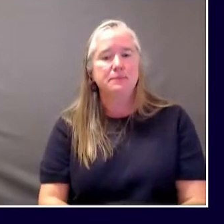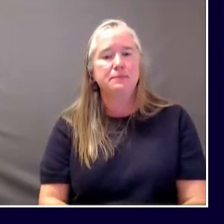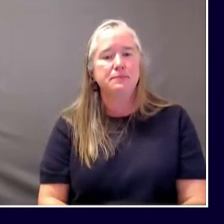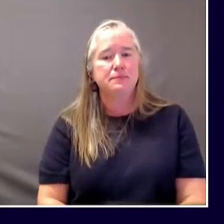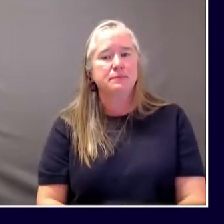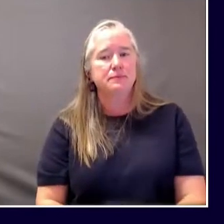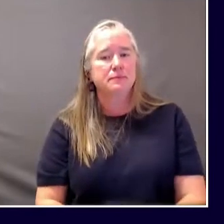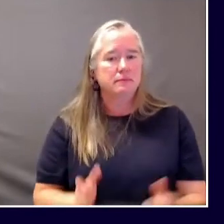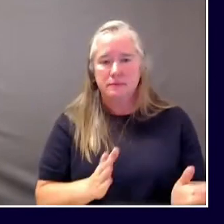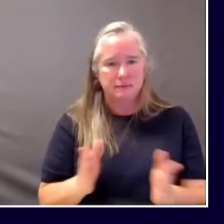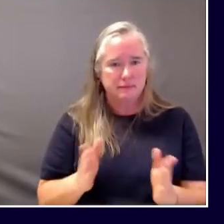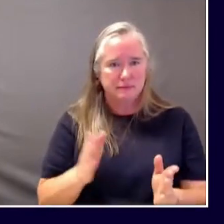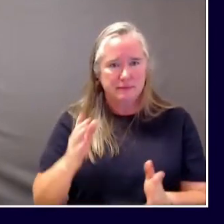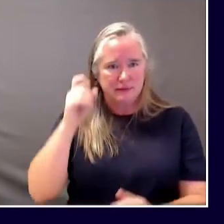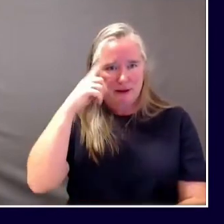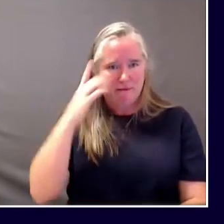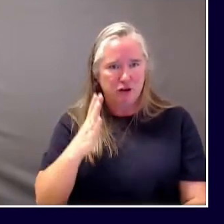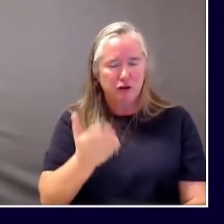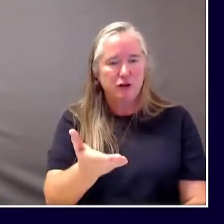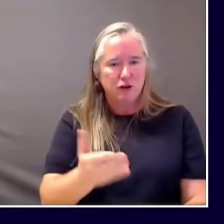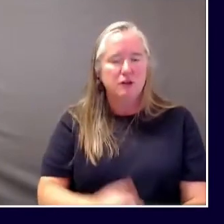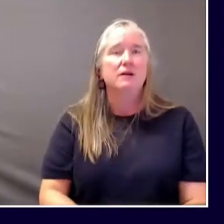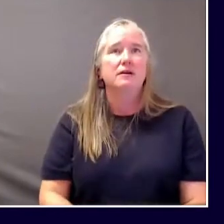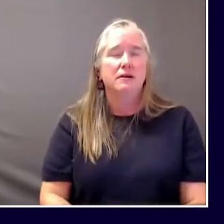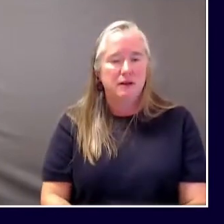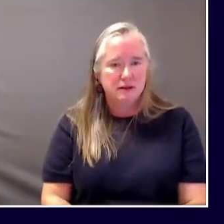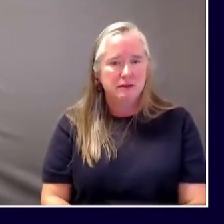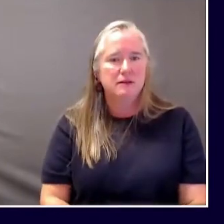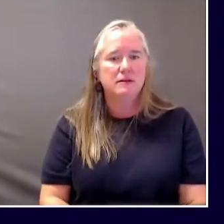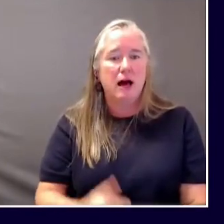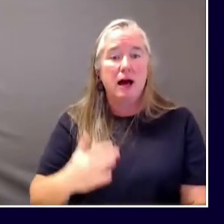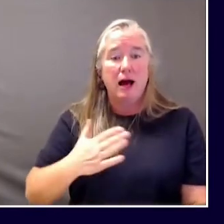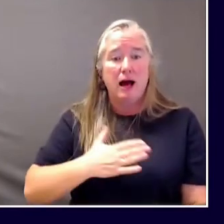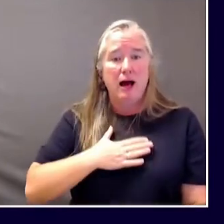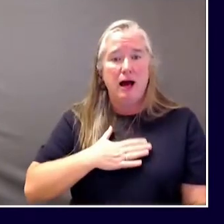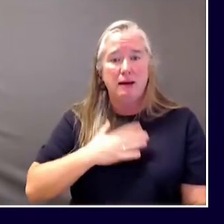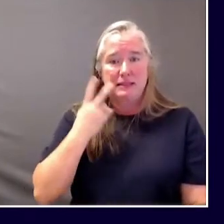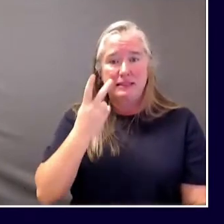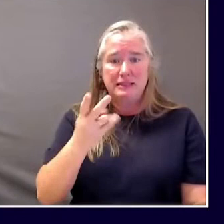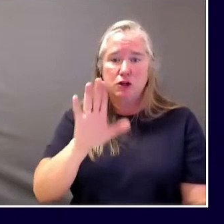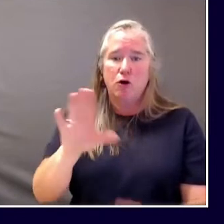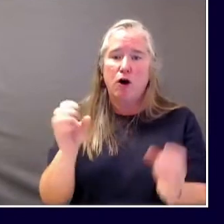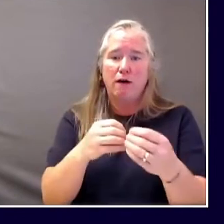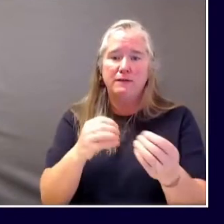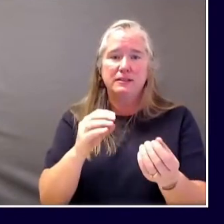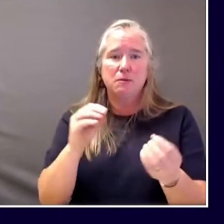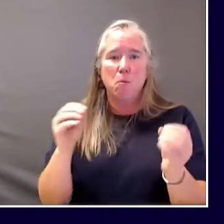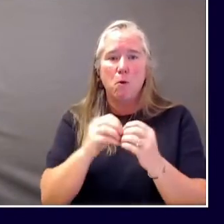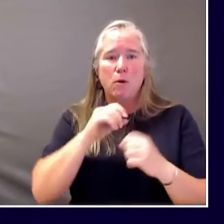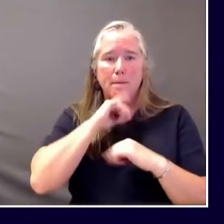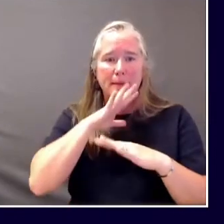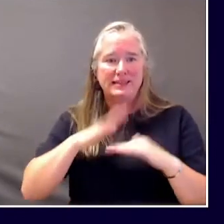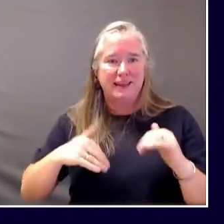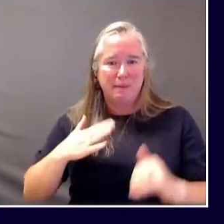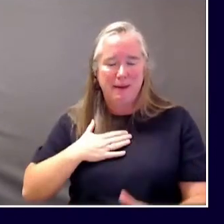individual I'm sorry no Steven M. I'm glad to see that your